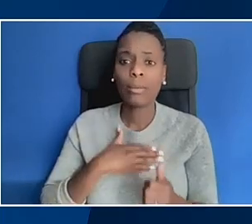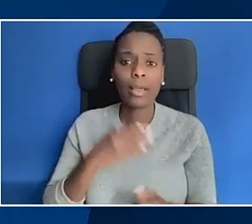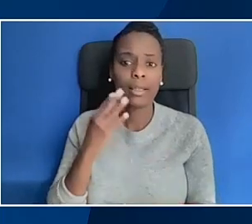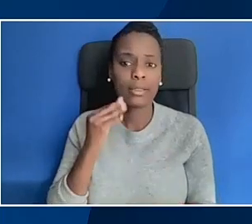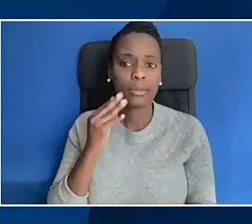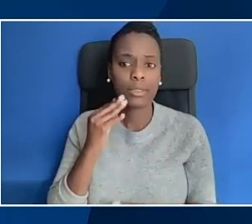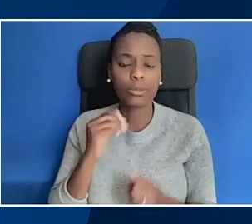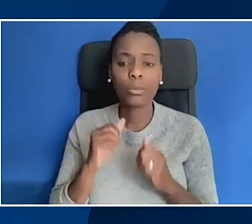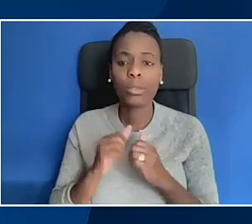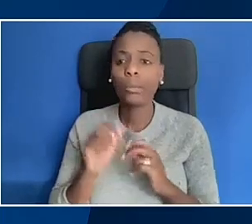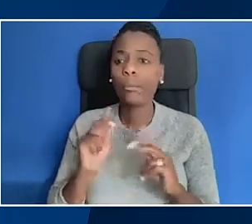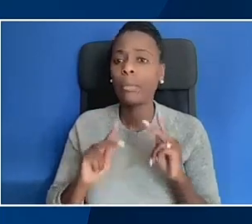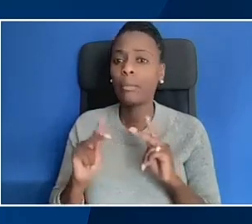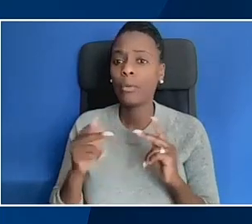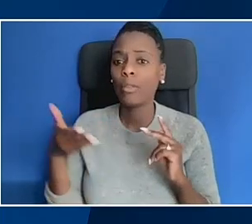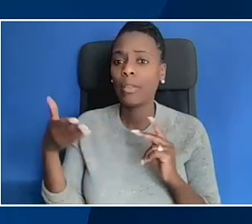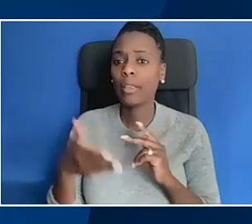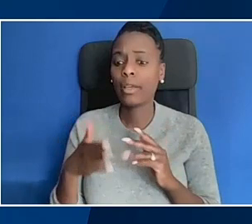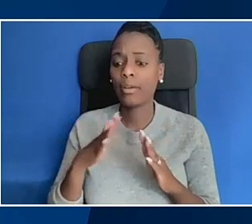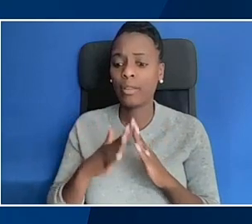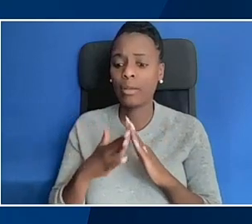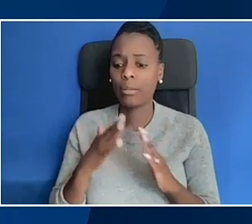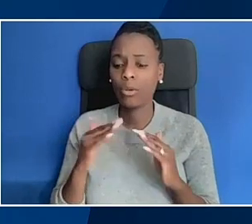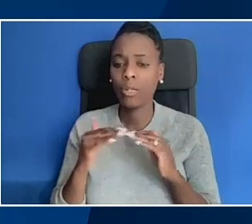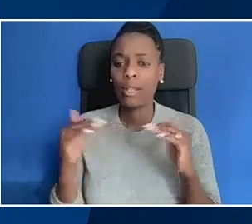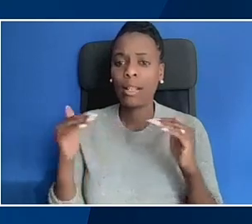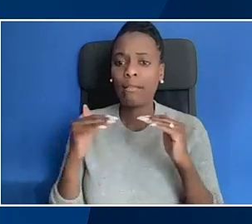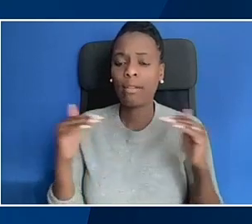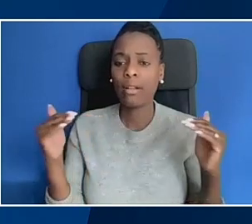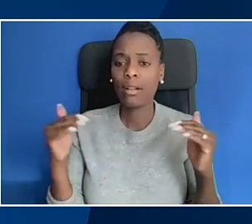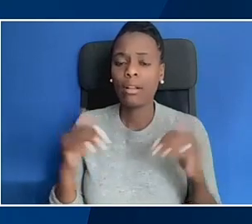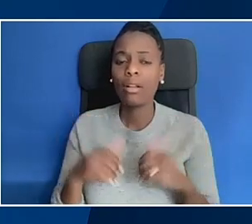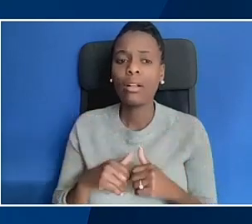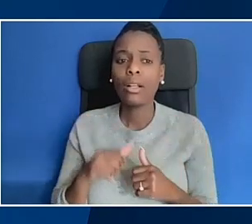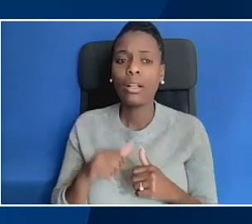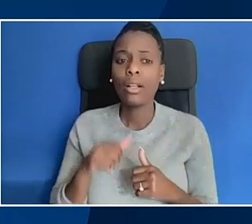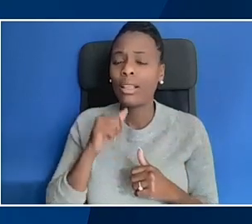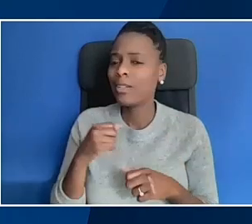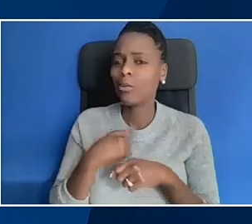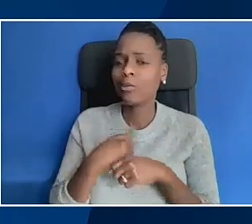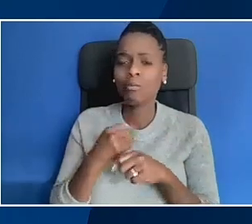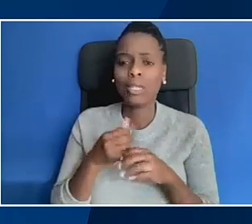level who do not necessarily make their decisions based on the screaming and